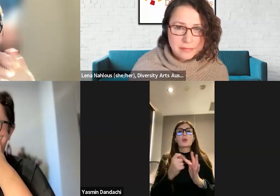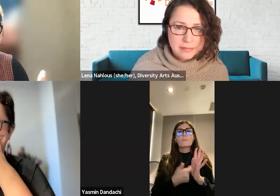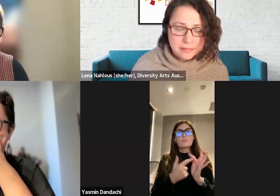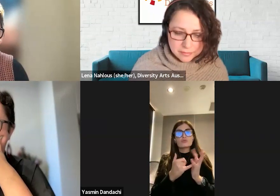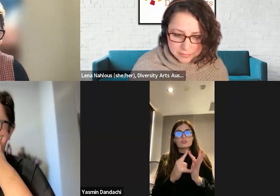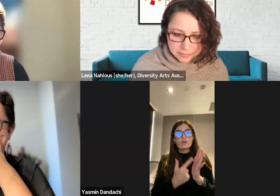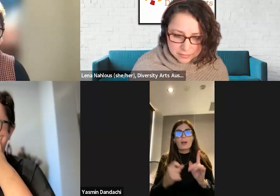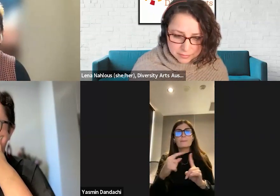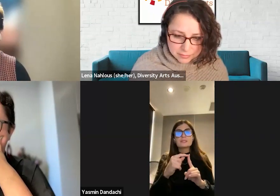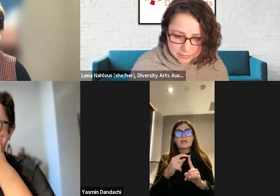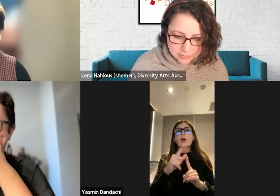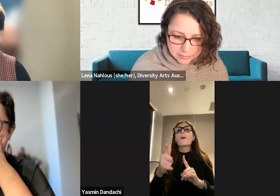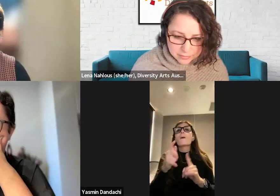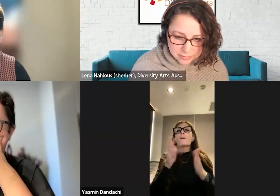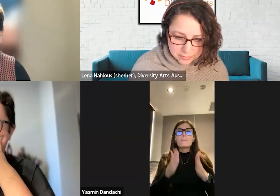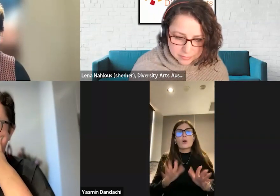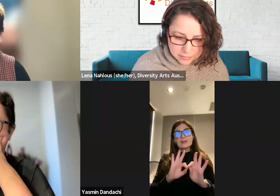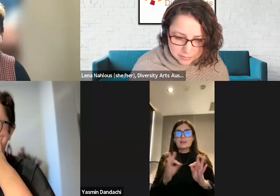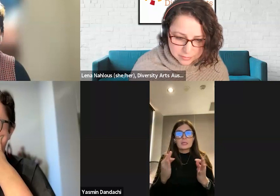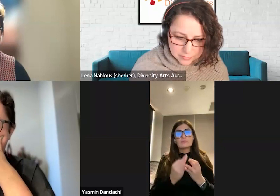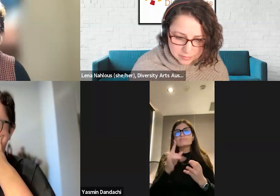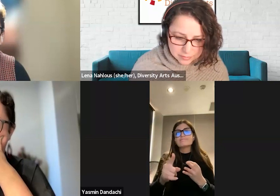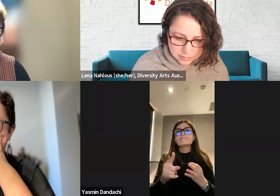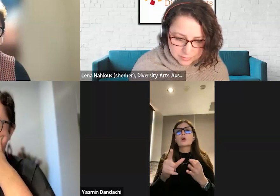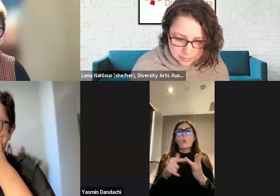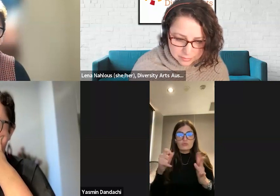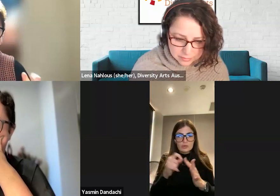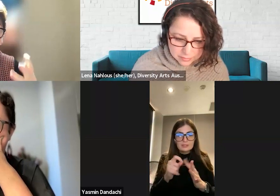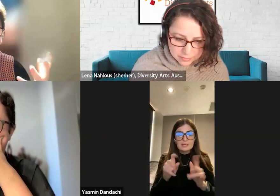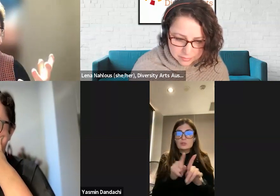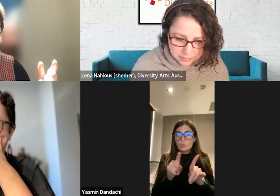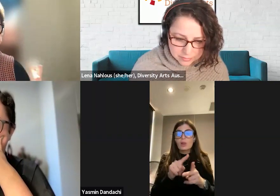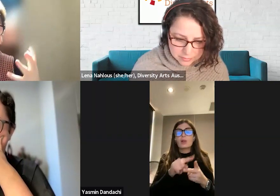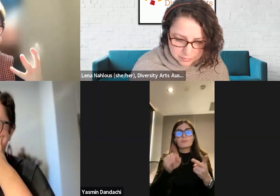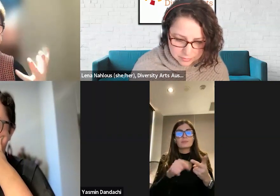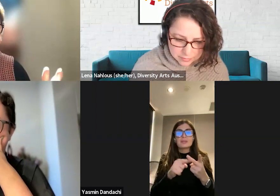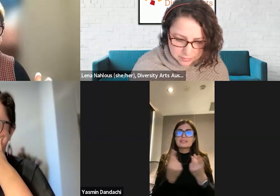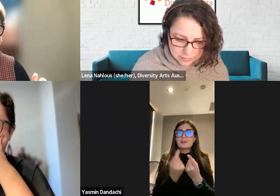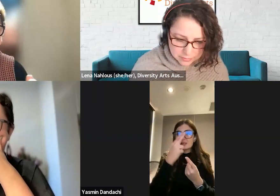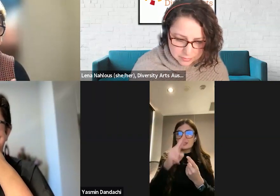to have to make a native title claim. And there's something called two-way governance.